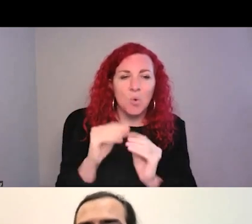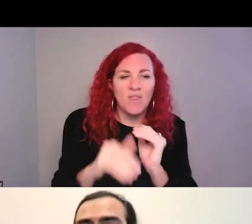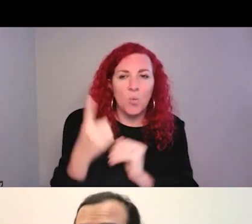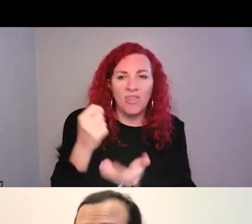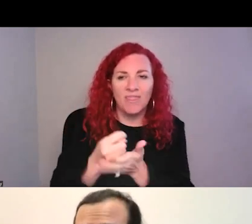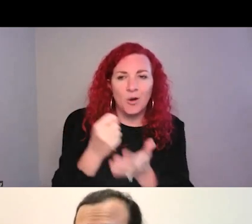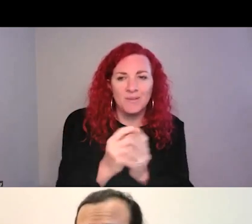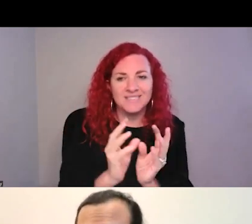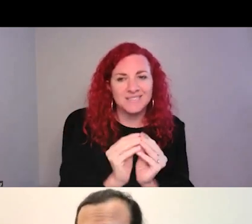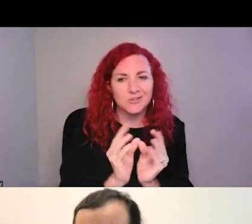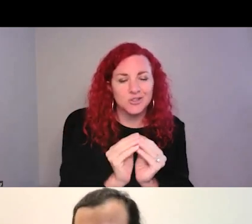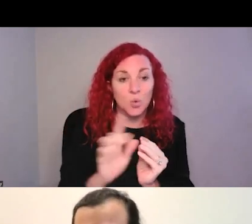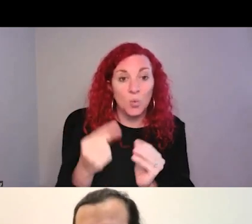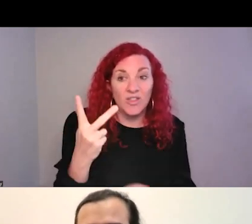ONLY 3% HAD IN PATIENT CARE.